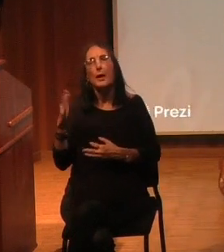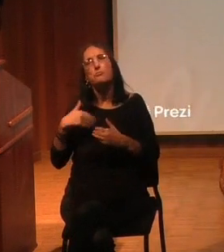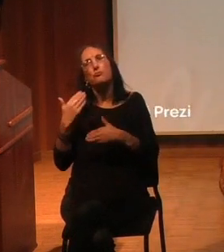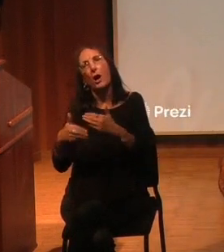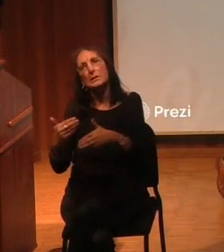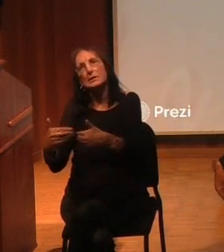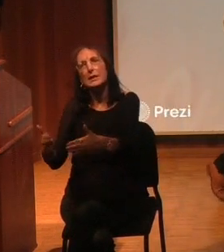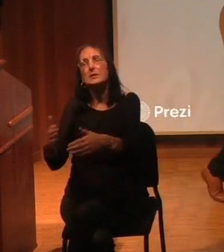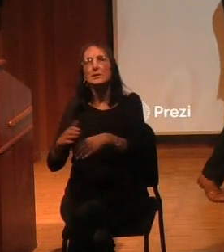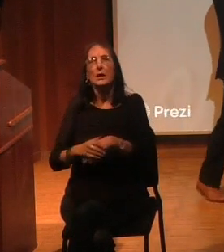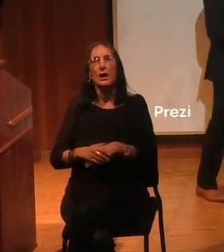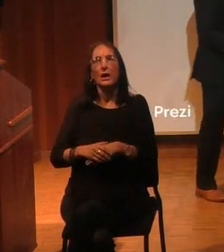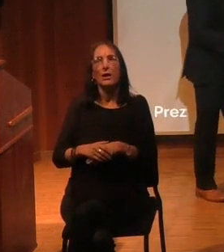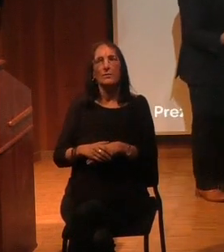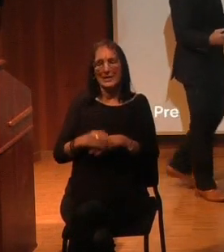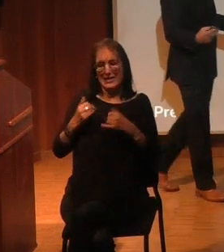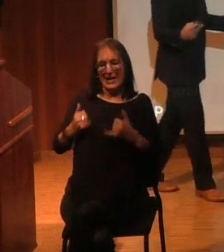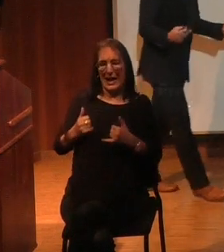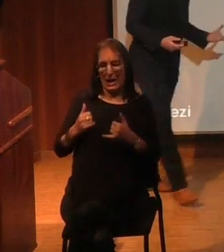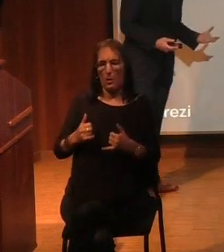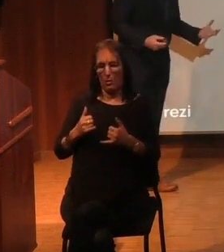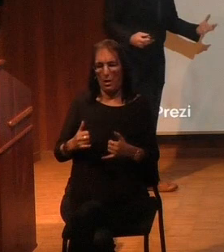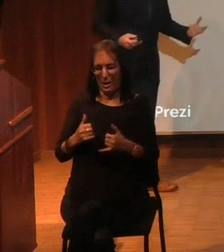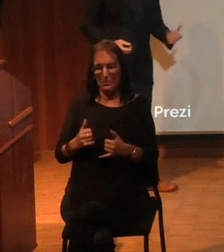of being all of the people we're related to, all at once?